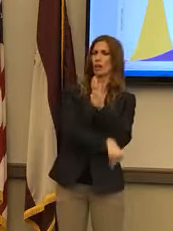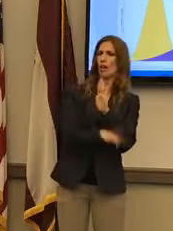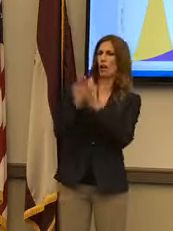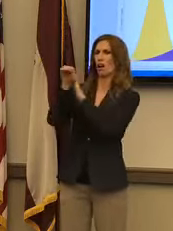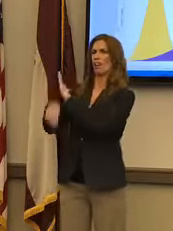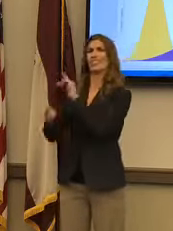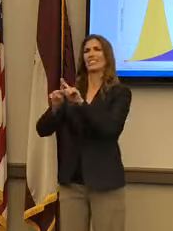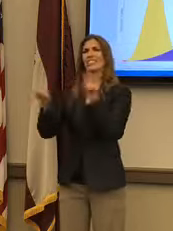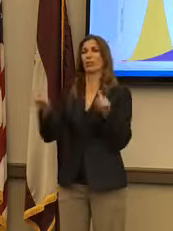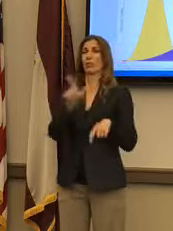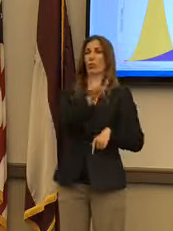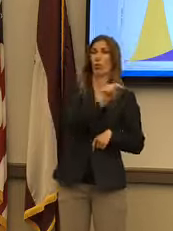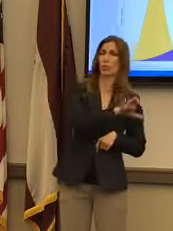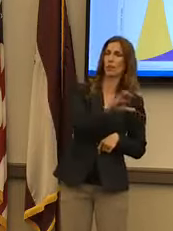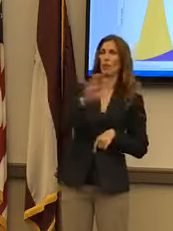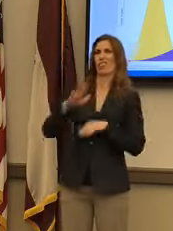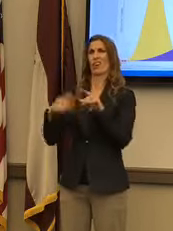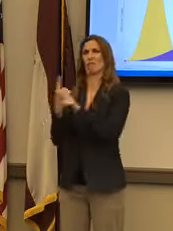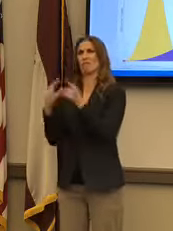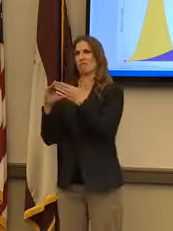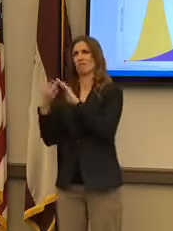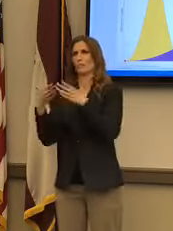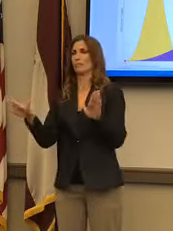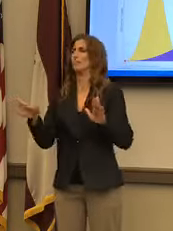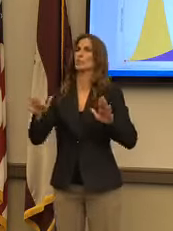numbers in long-term care facilities I think it's a little too early to answer